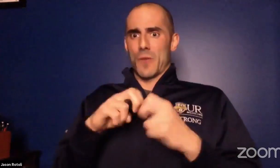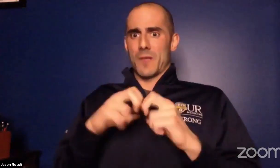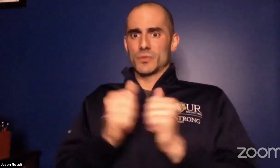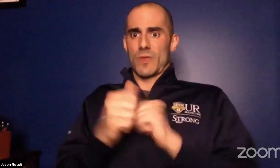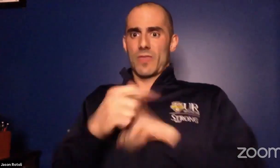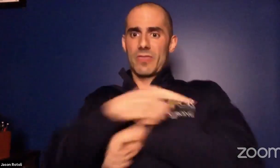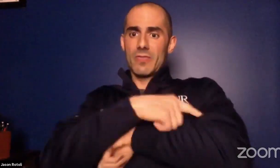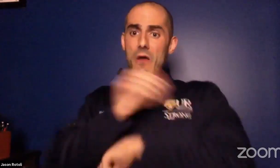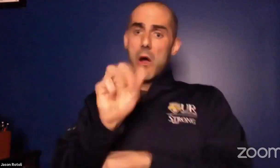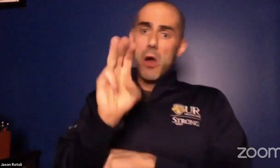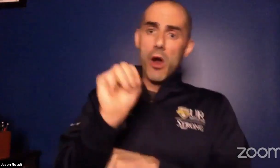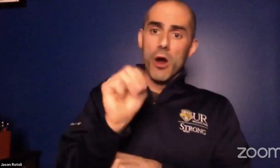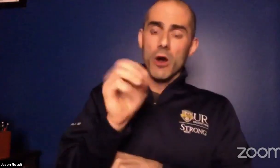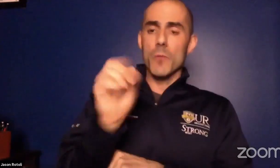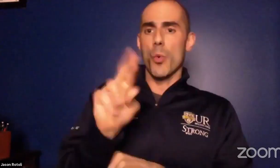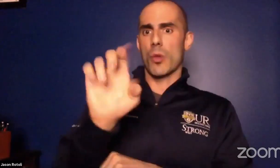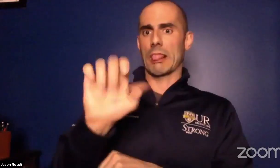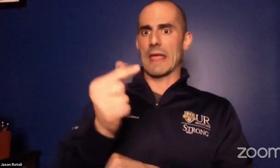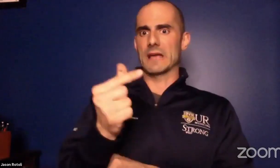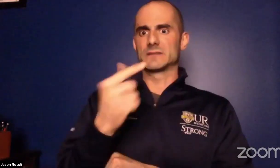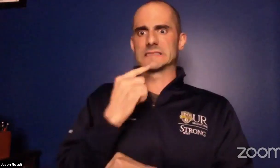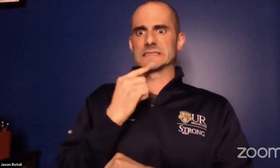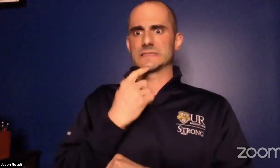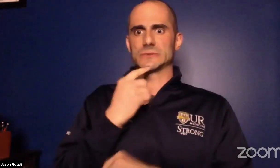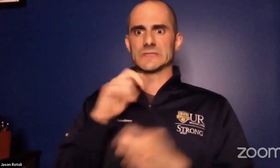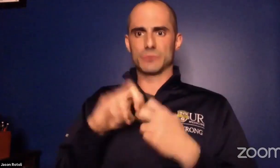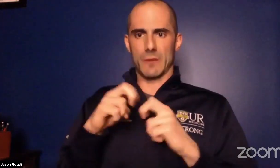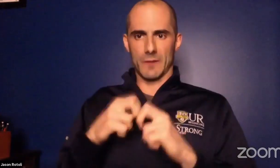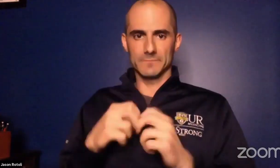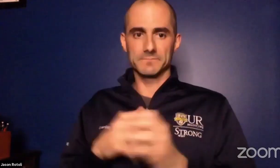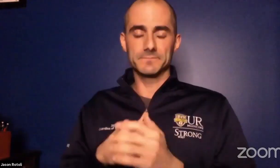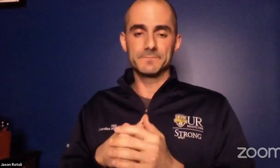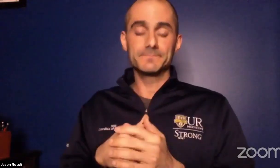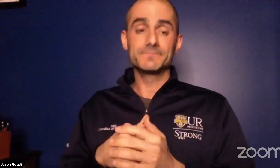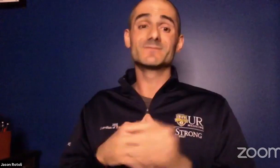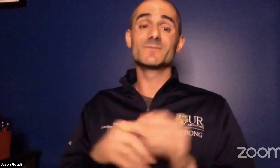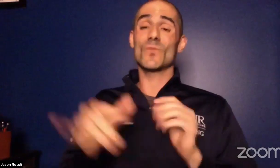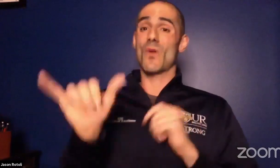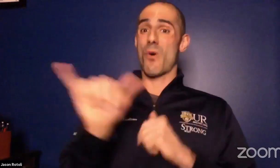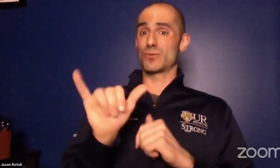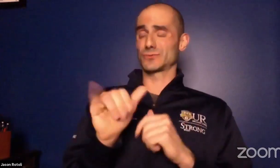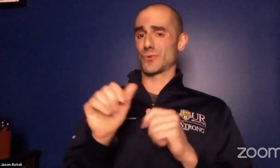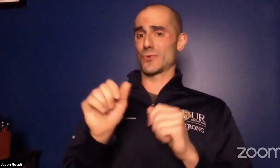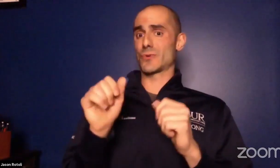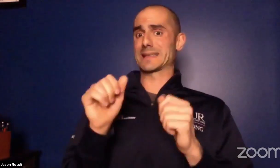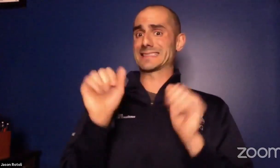right now, though, is specifically the word emergency and what that really does mean.